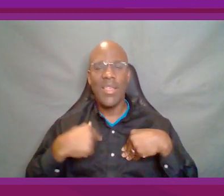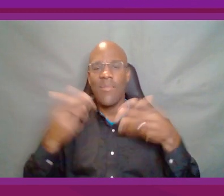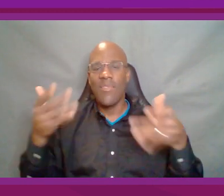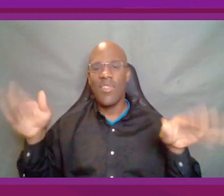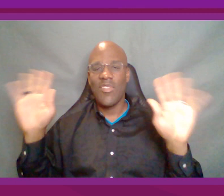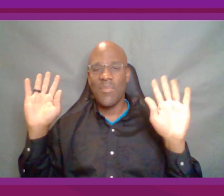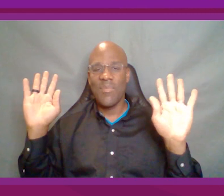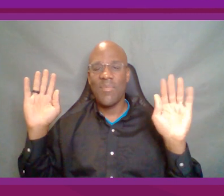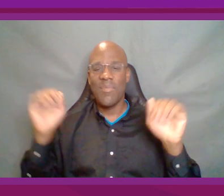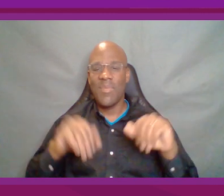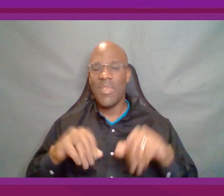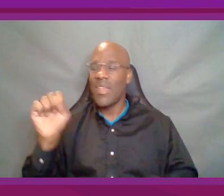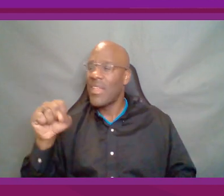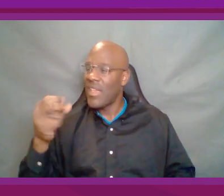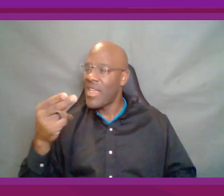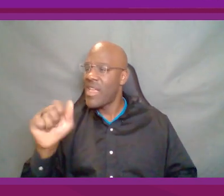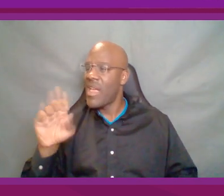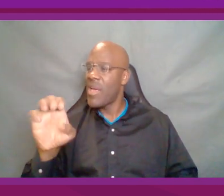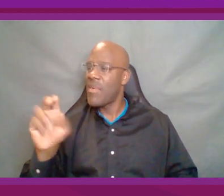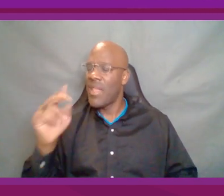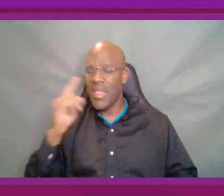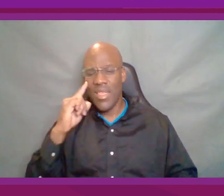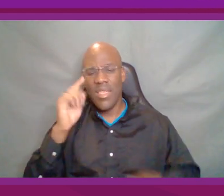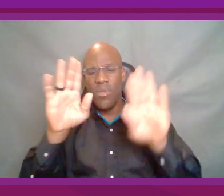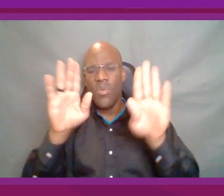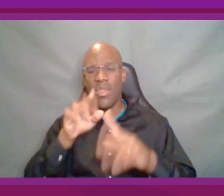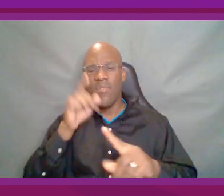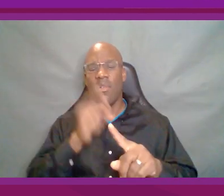[ASHLEY]: Yeah Haben, I think that is a wonderful point that you bring up that people